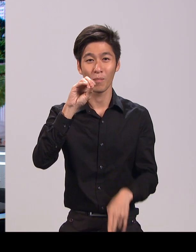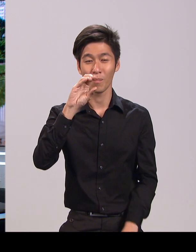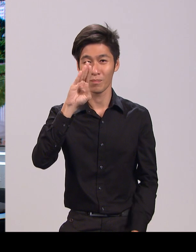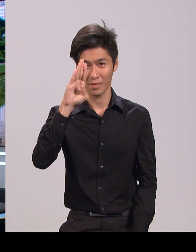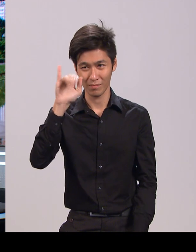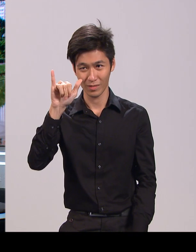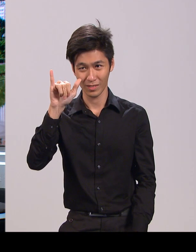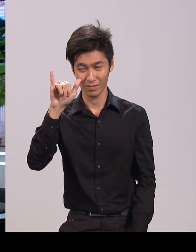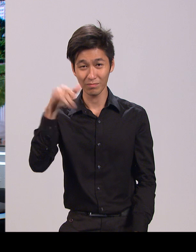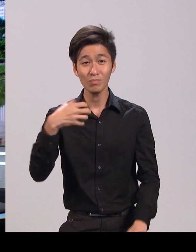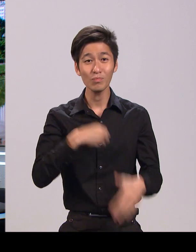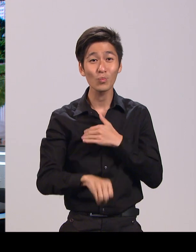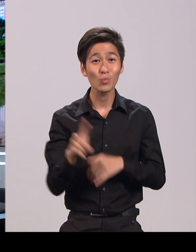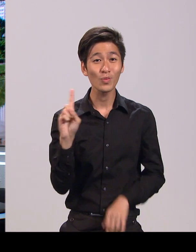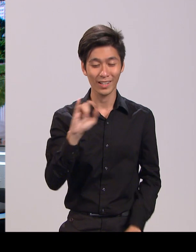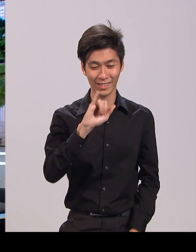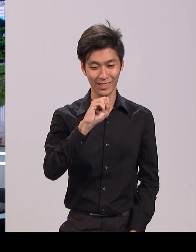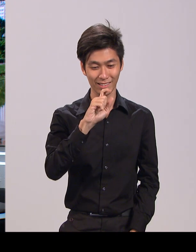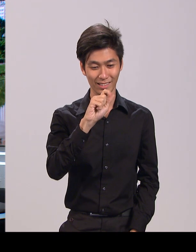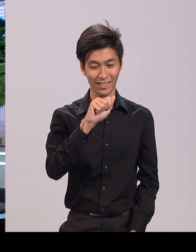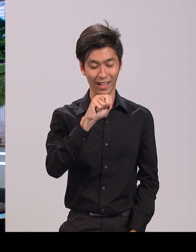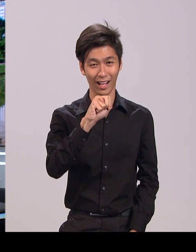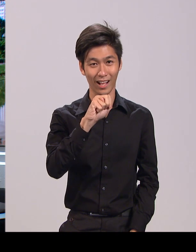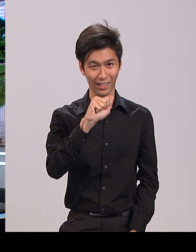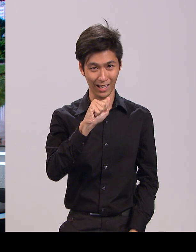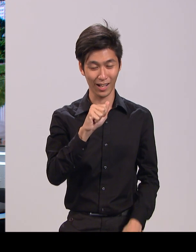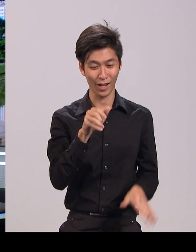Then he went to Sungei Buloh, when he collected the keys to his BTO flat.